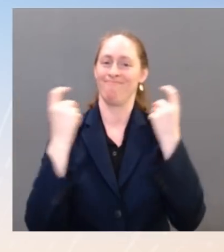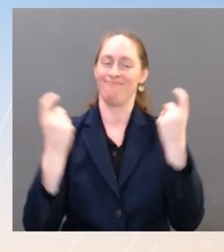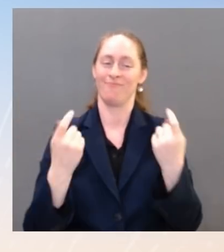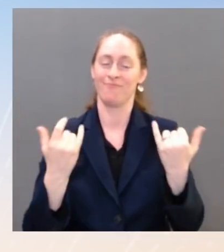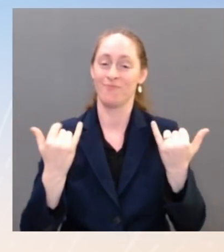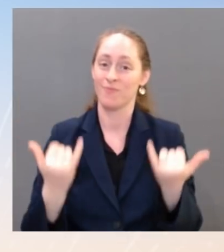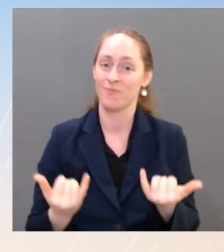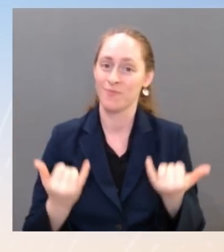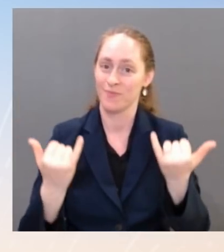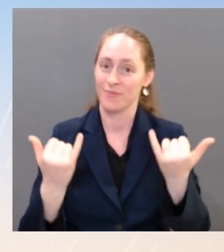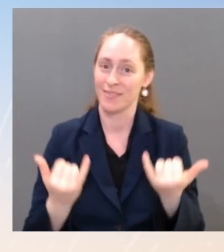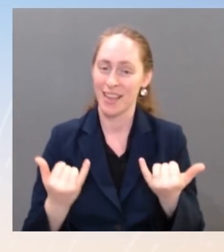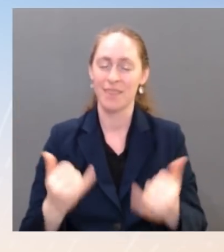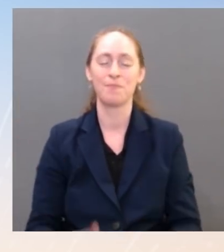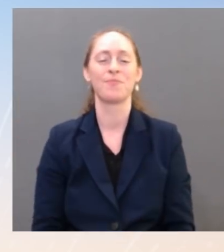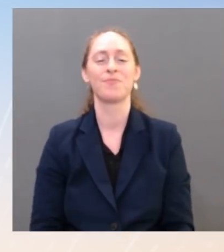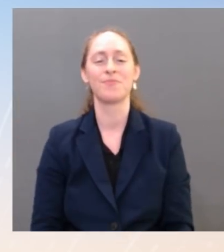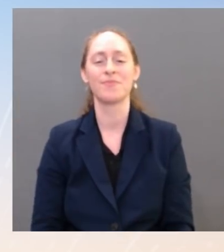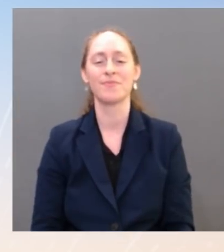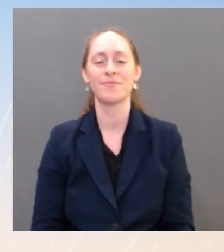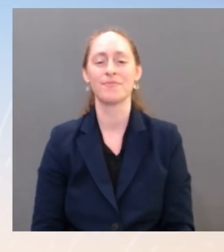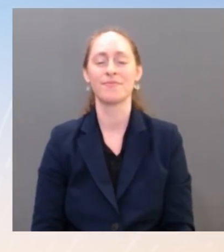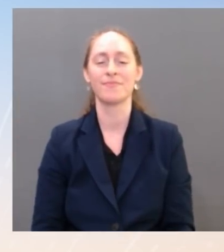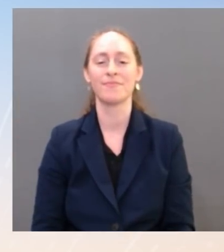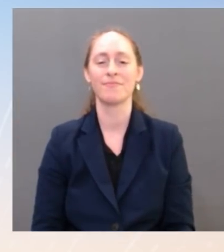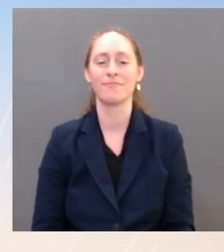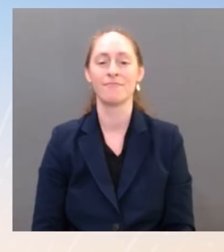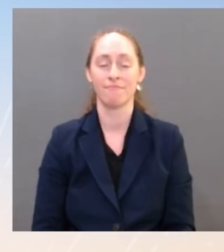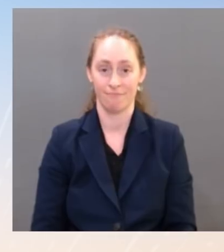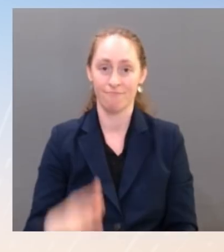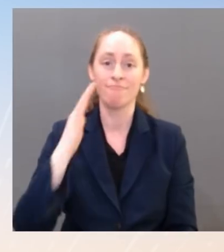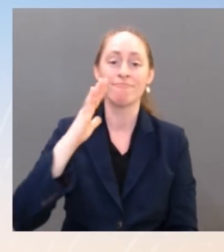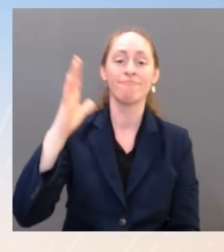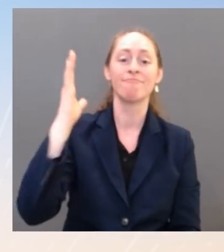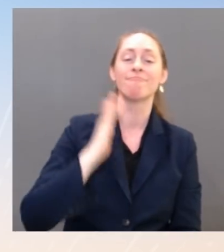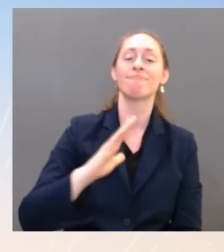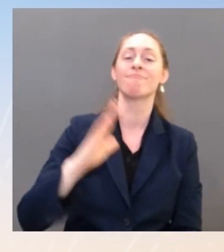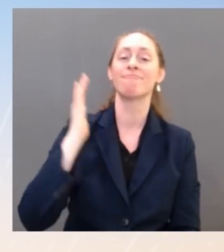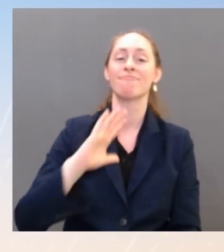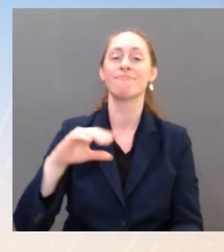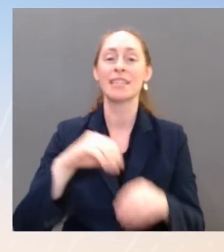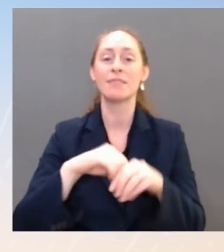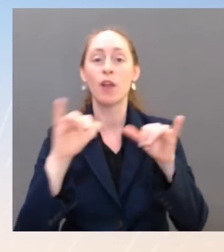without results are officially behind us. And an infrastructure decade is very much under way